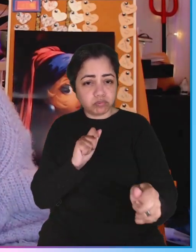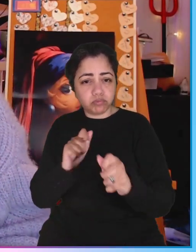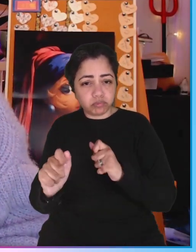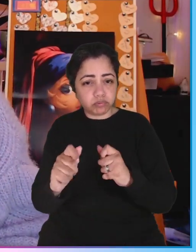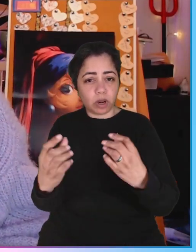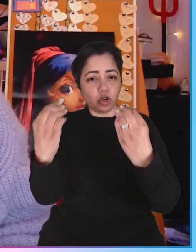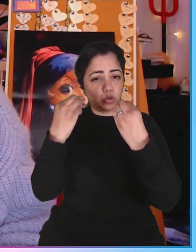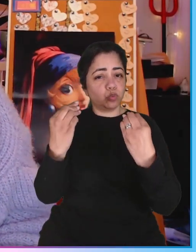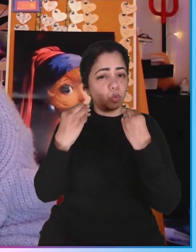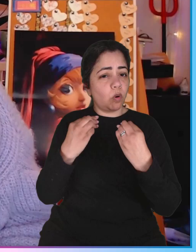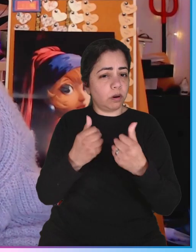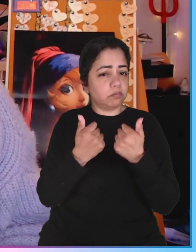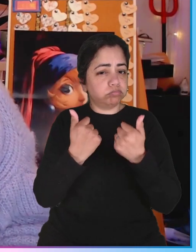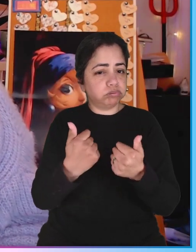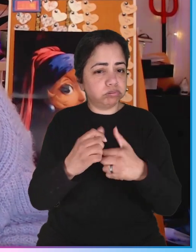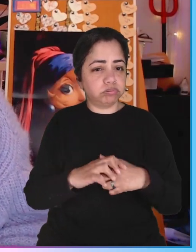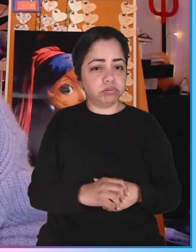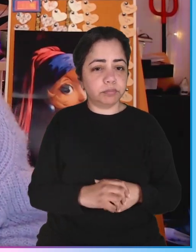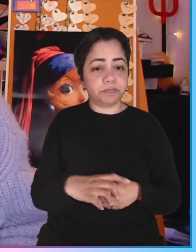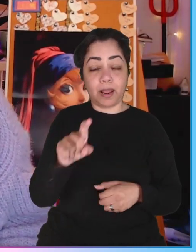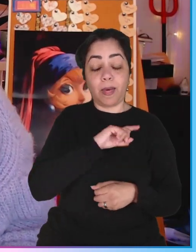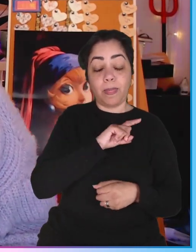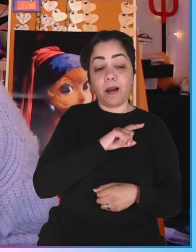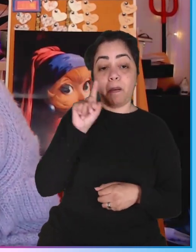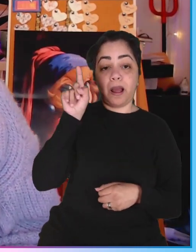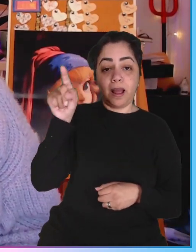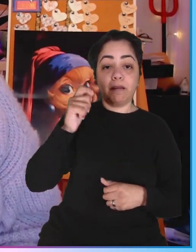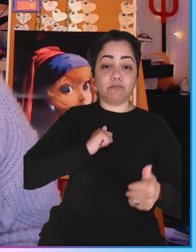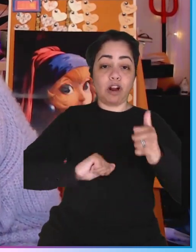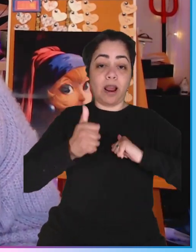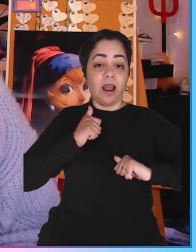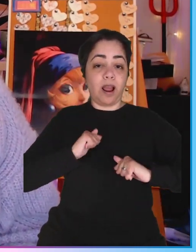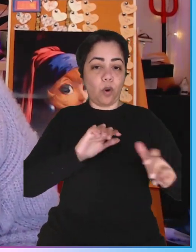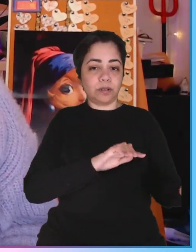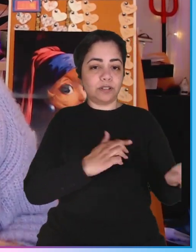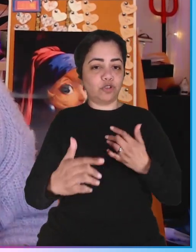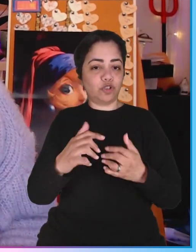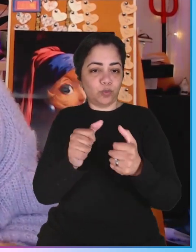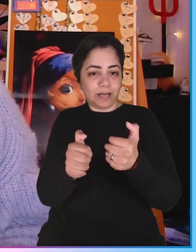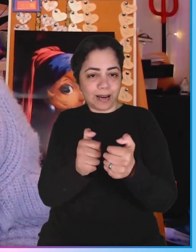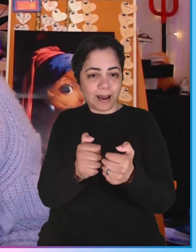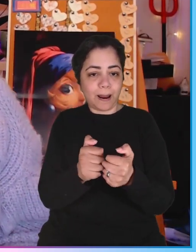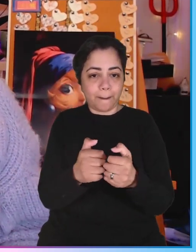And this is why I am honoured to introduce this next game that not only thought about